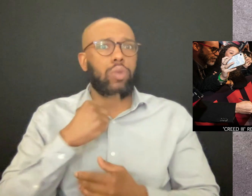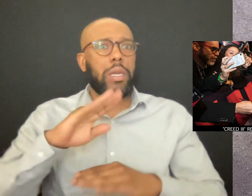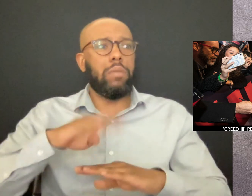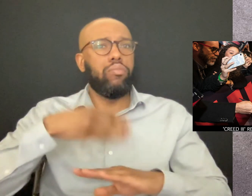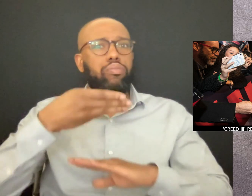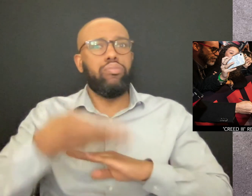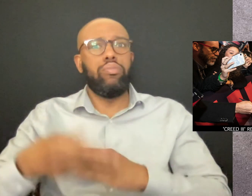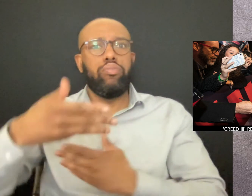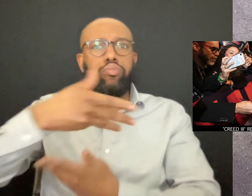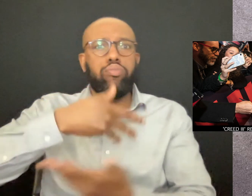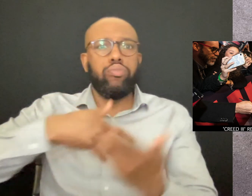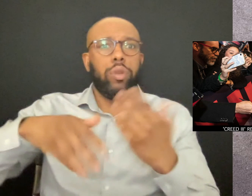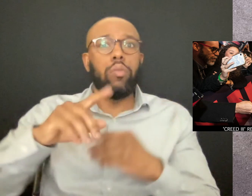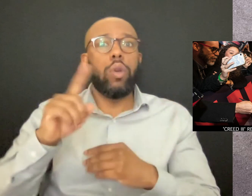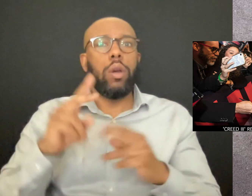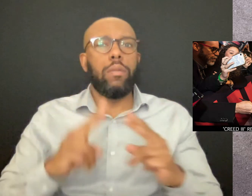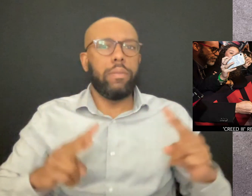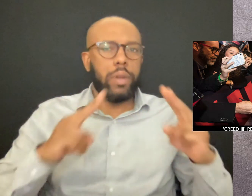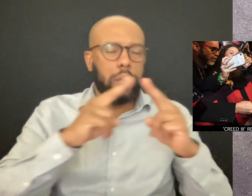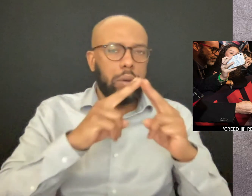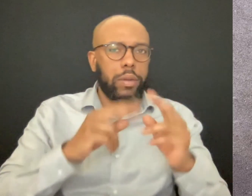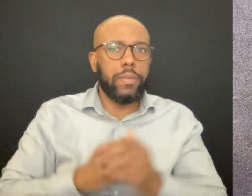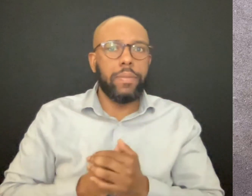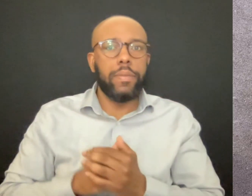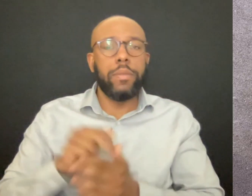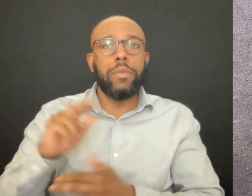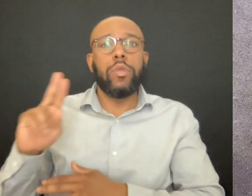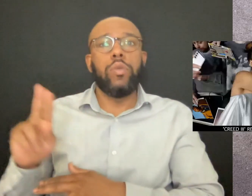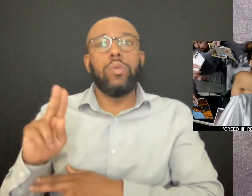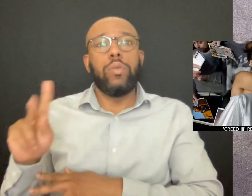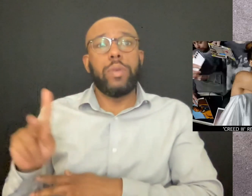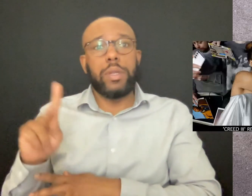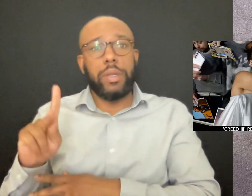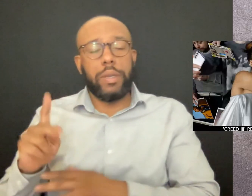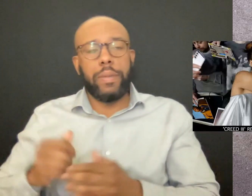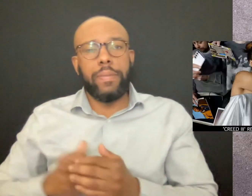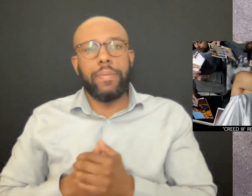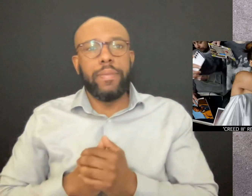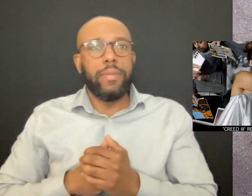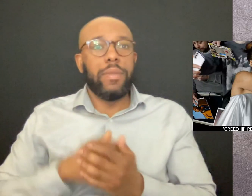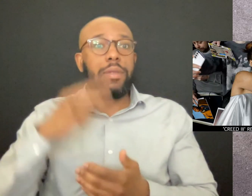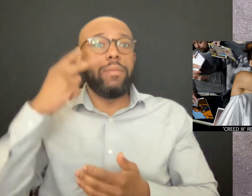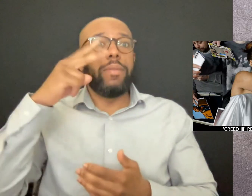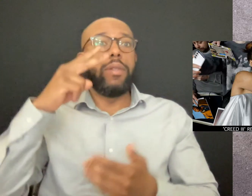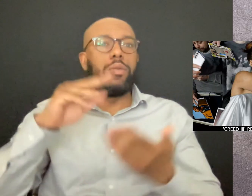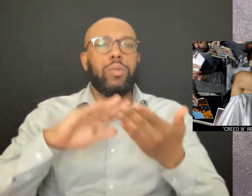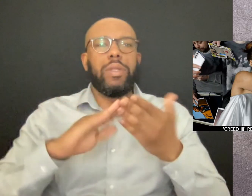these are images from the red carpet premieres in Paris the UK and Mexico City